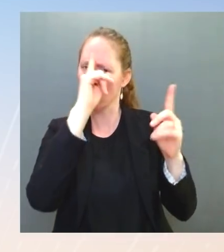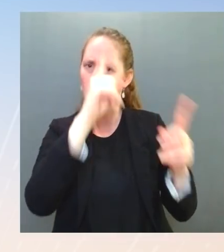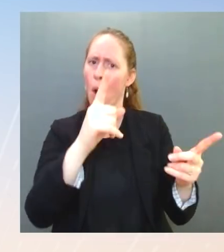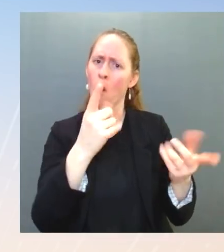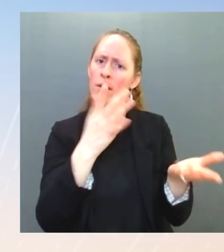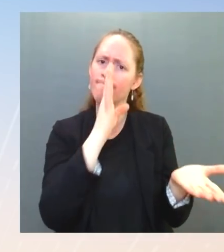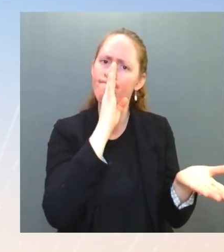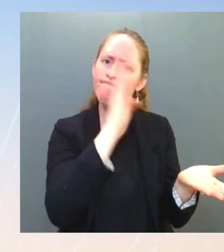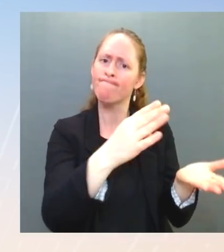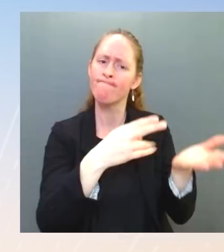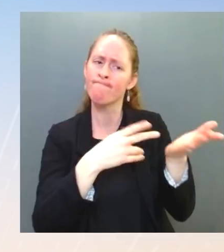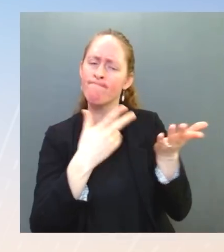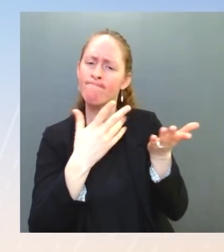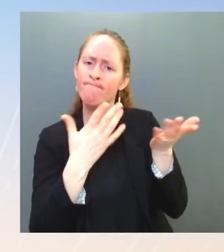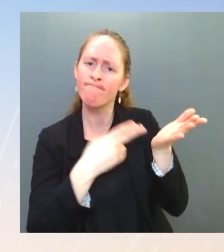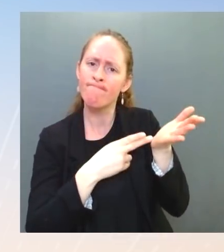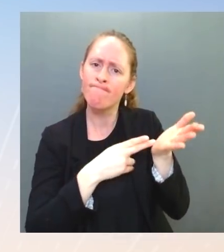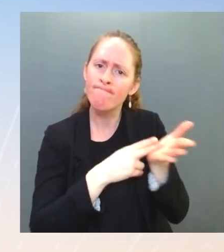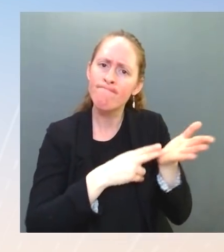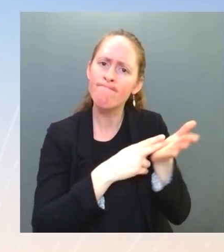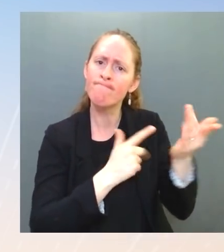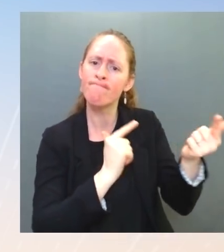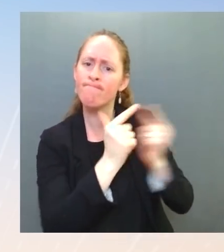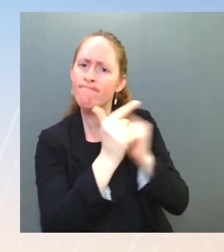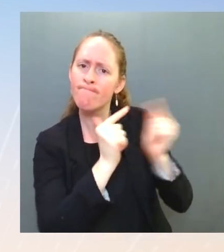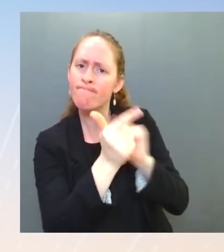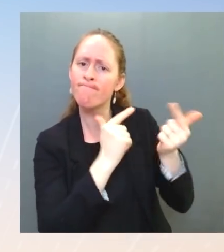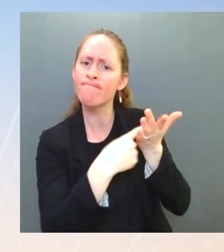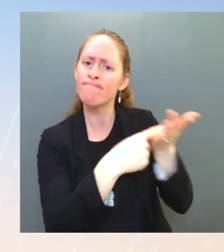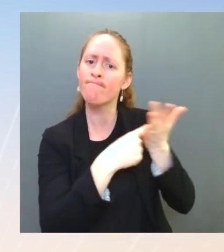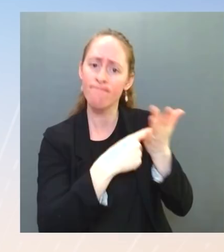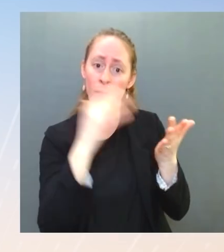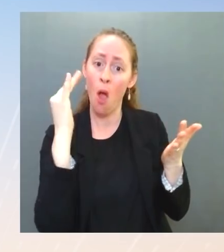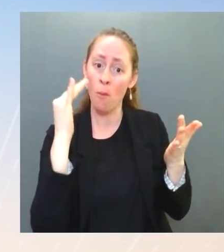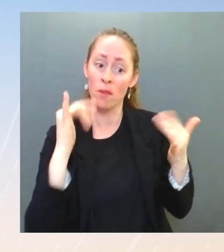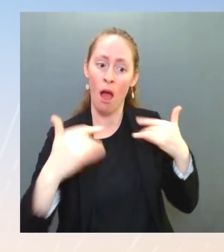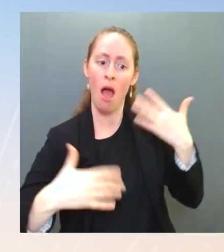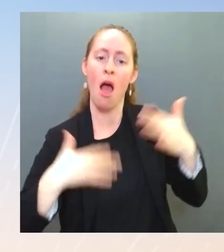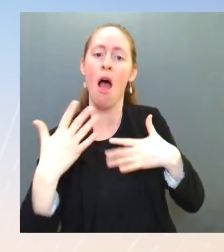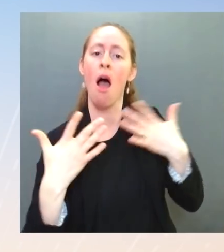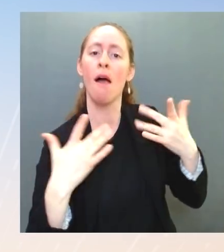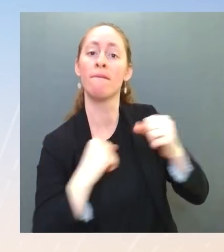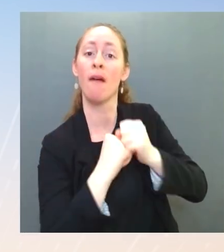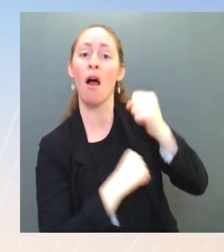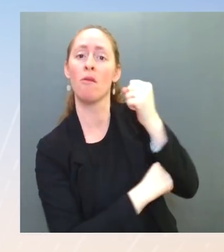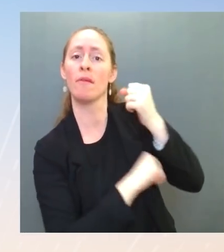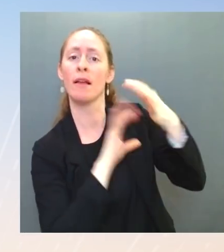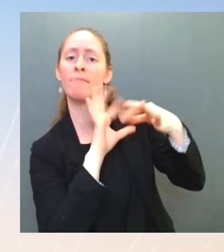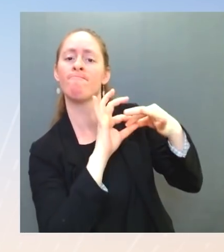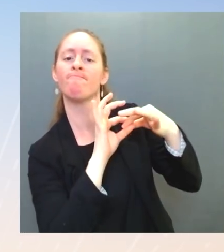on the steps we've seen India take in recent weeks. The Press: Given the situation near in Pakistan,